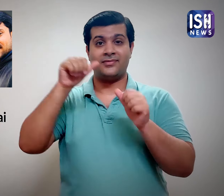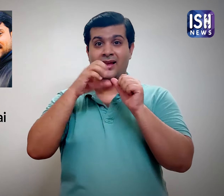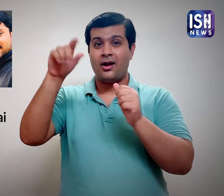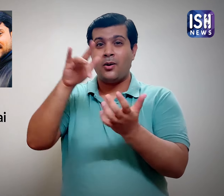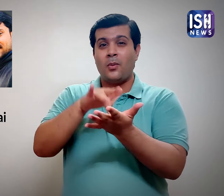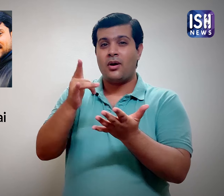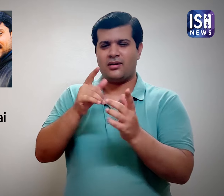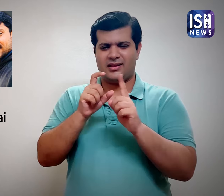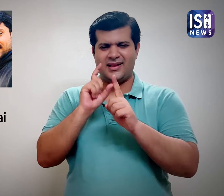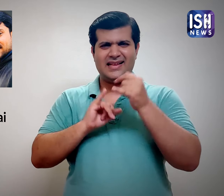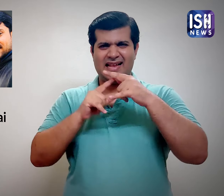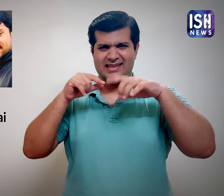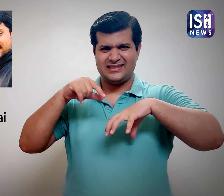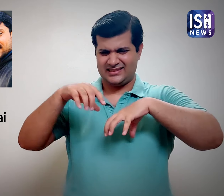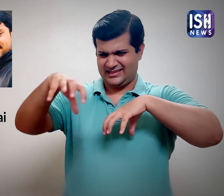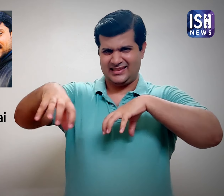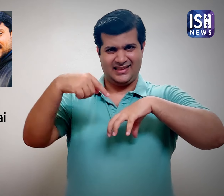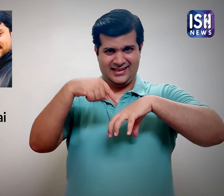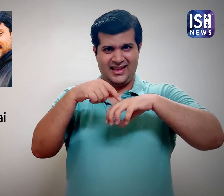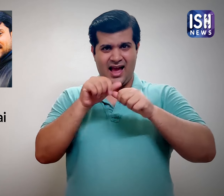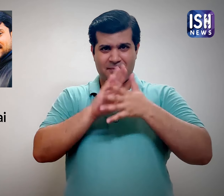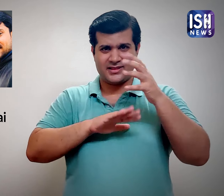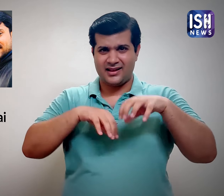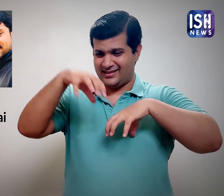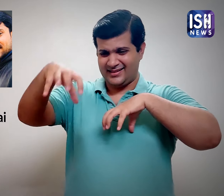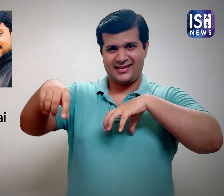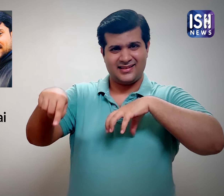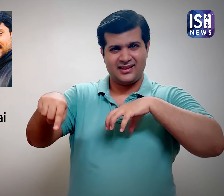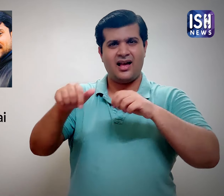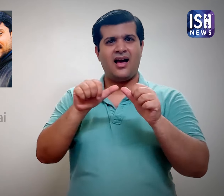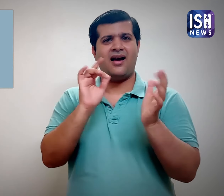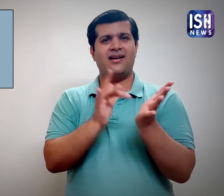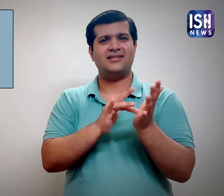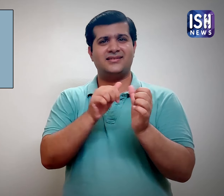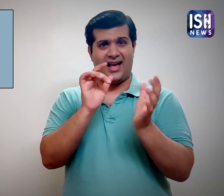From Ahmednagar district, he had to reach Ashti.